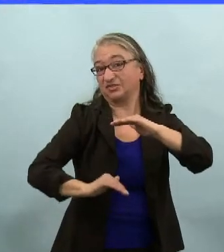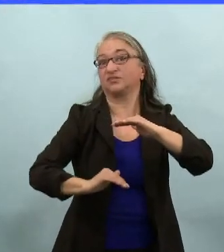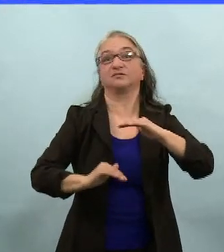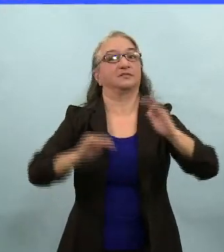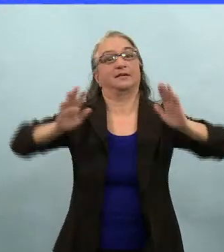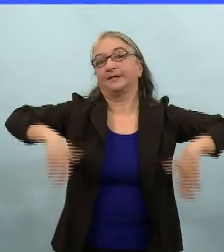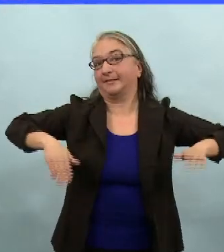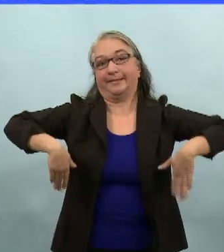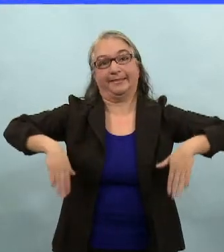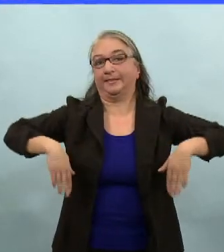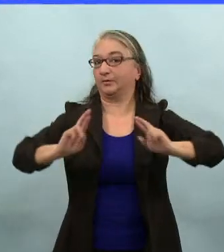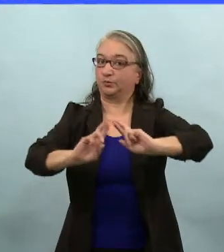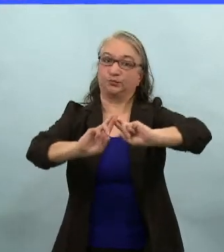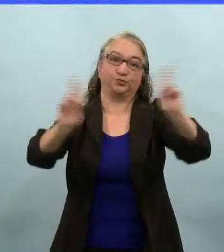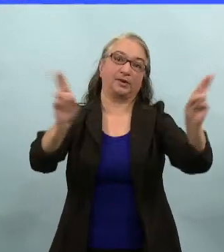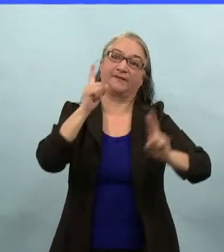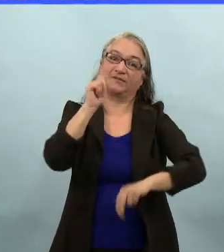moving on to our province's older children